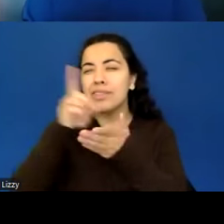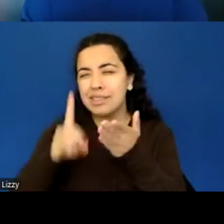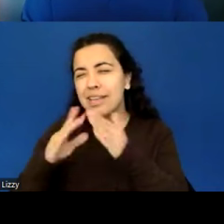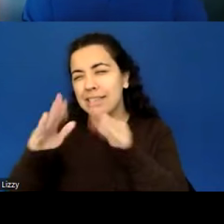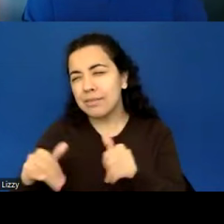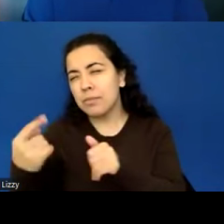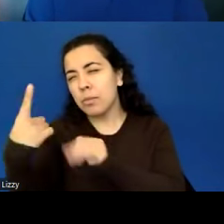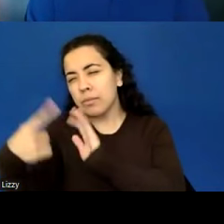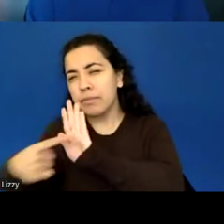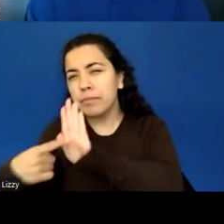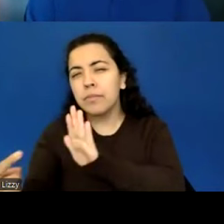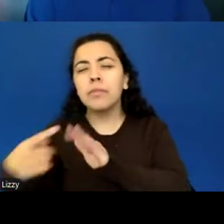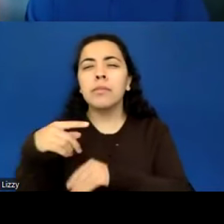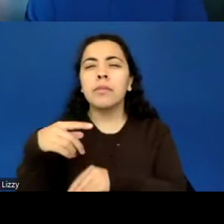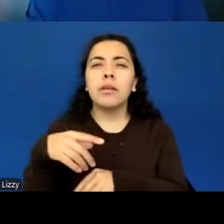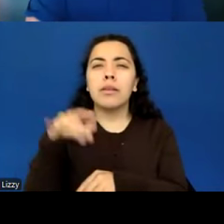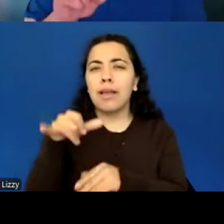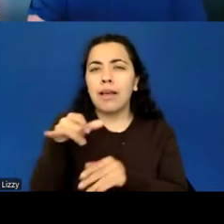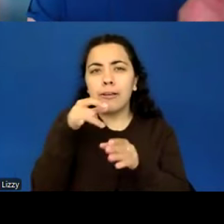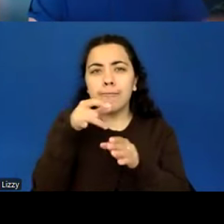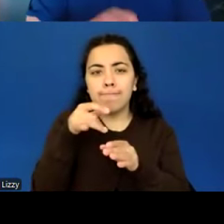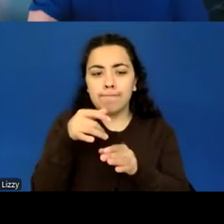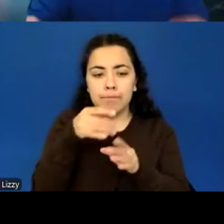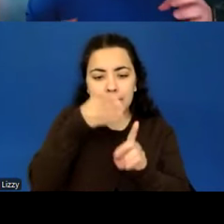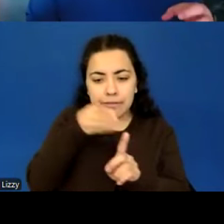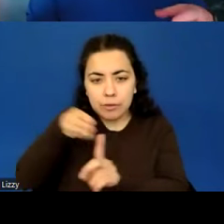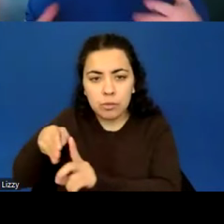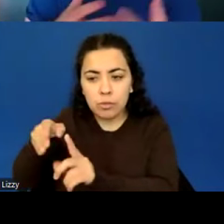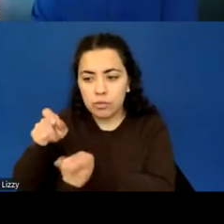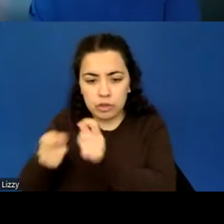where you are making those individual changes so every time the component is pulled,